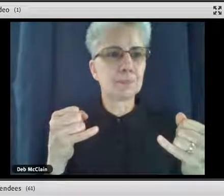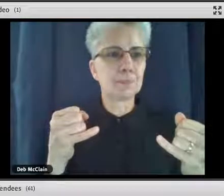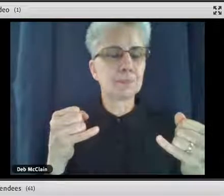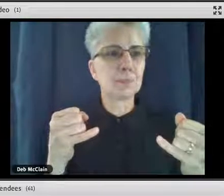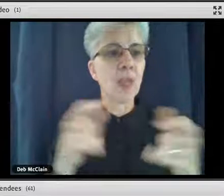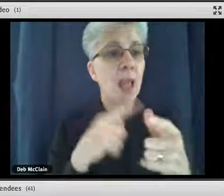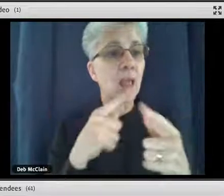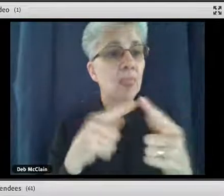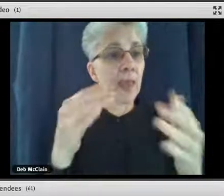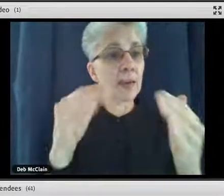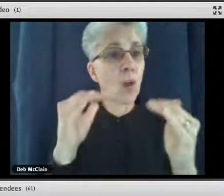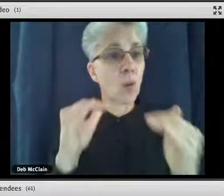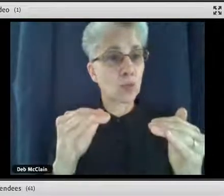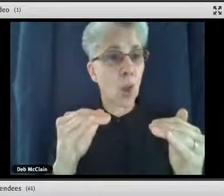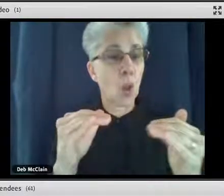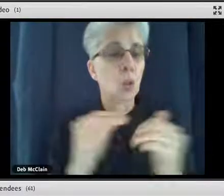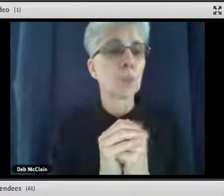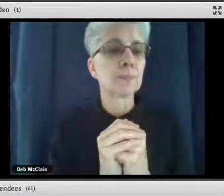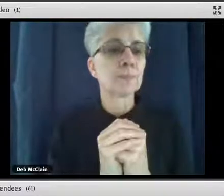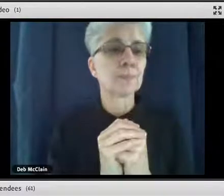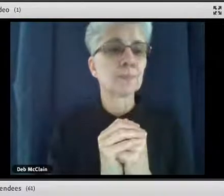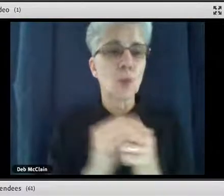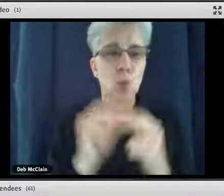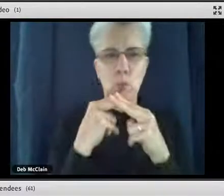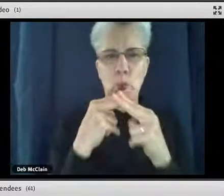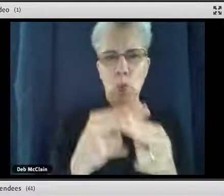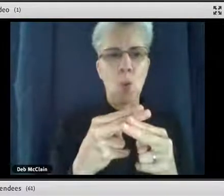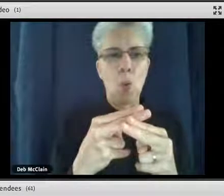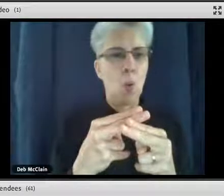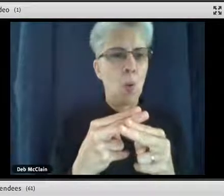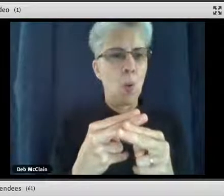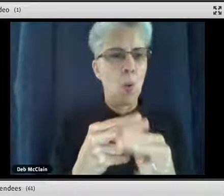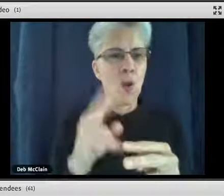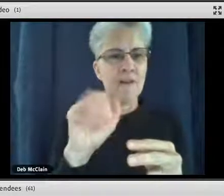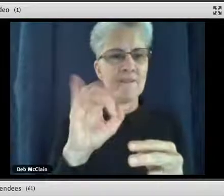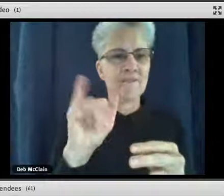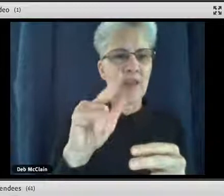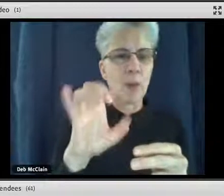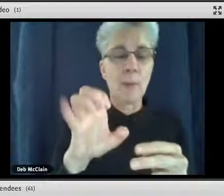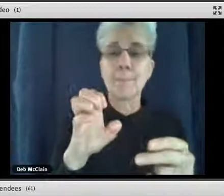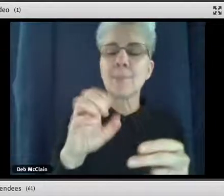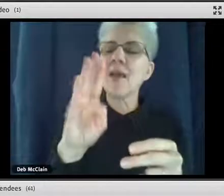and then also the -- what are called variable control fields.